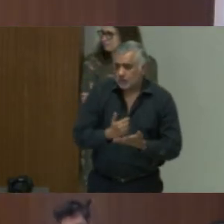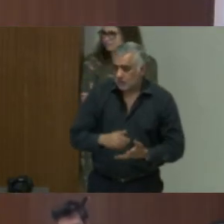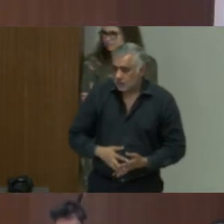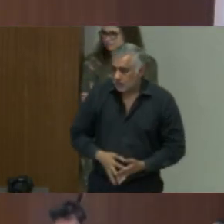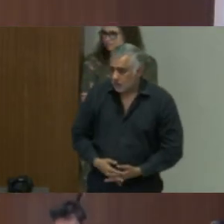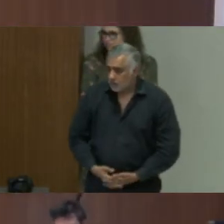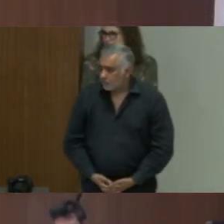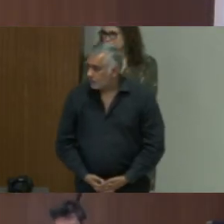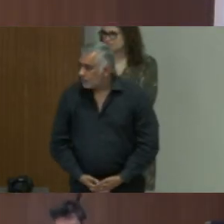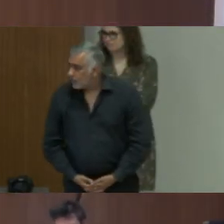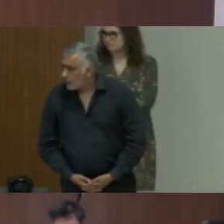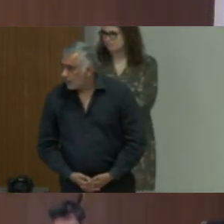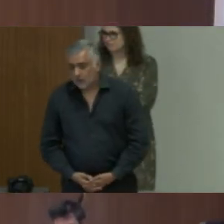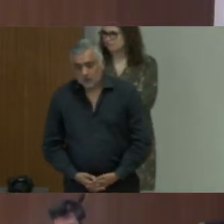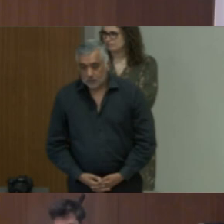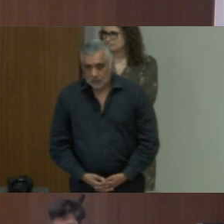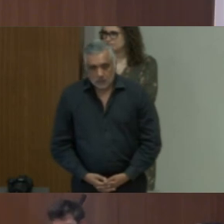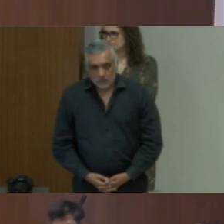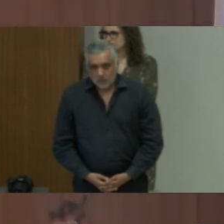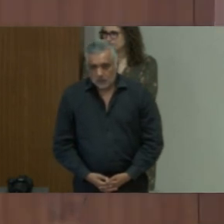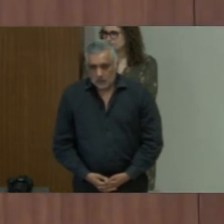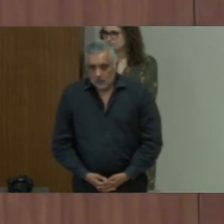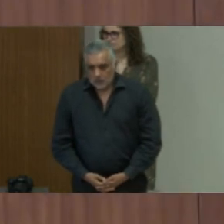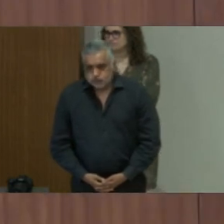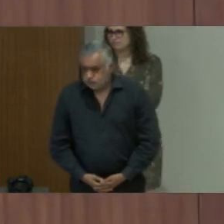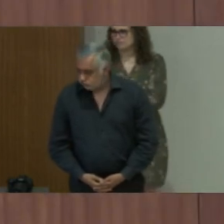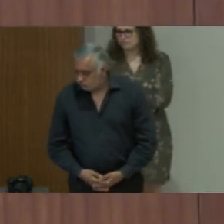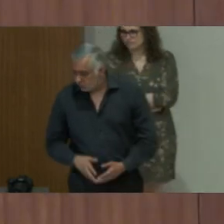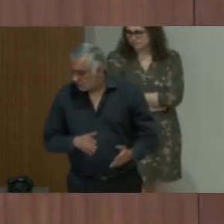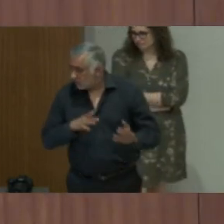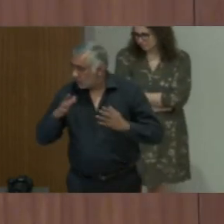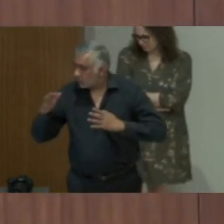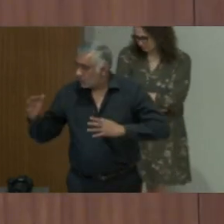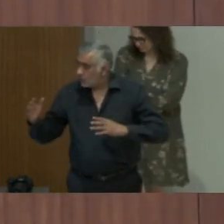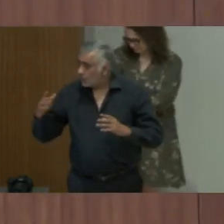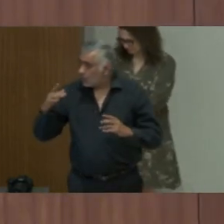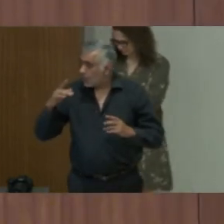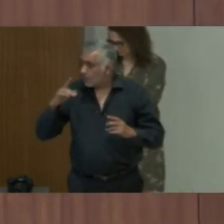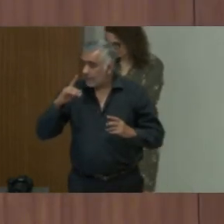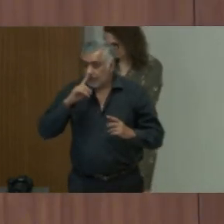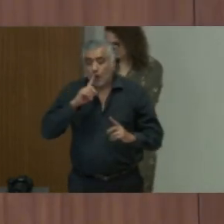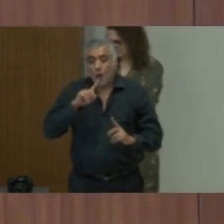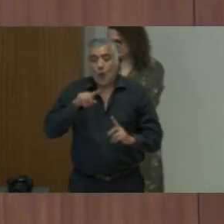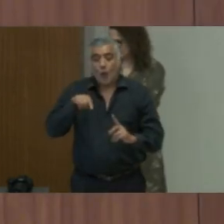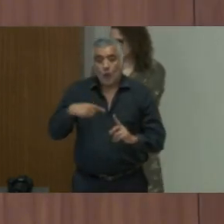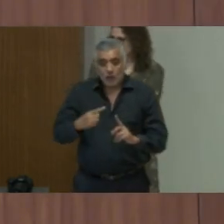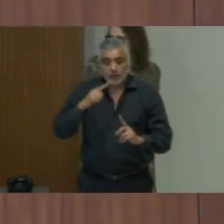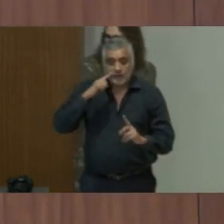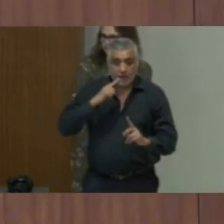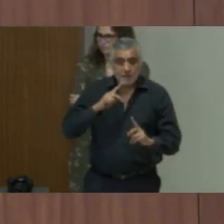Just a funny story that I would add to that is, I mean, the prejudice is not only against deaf people.